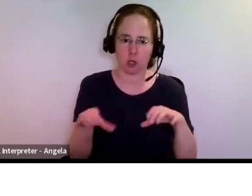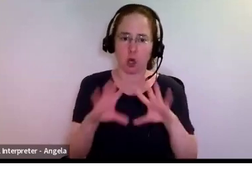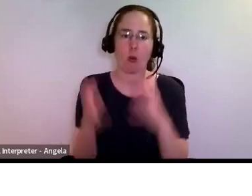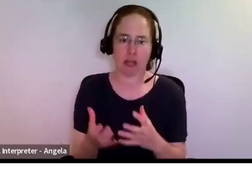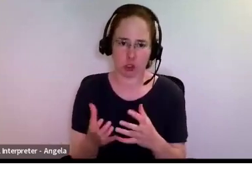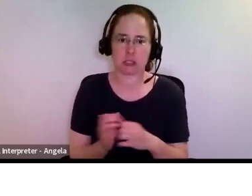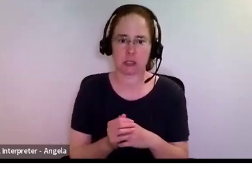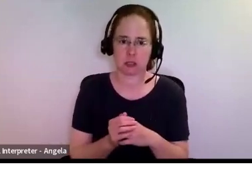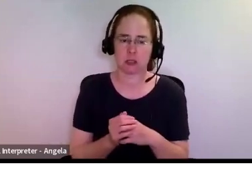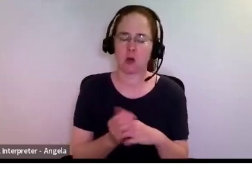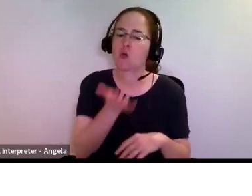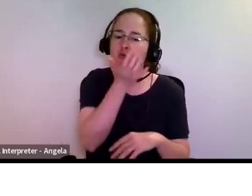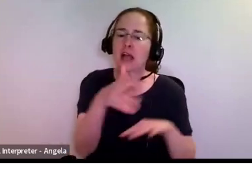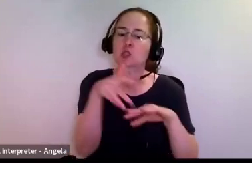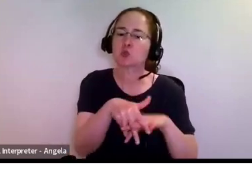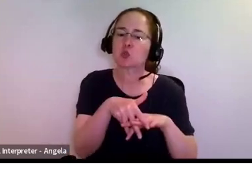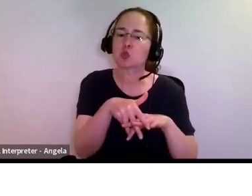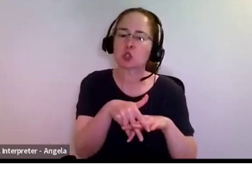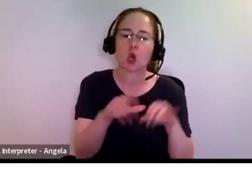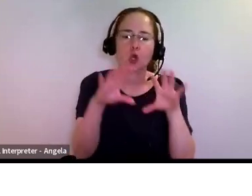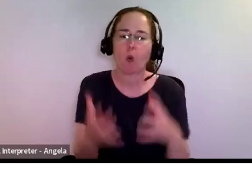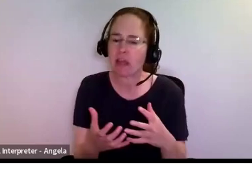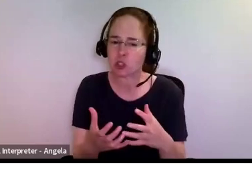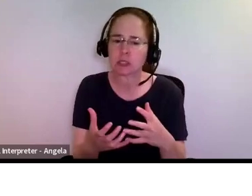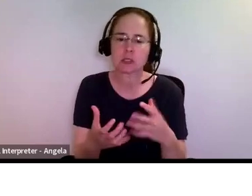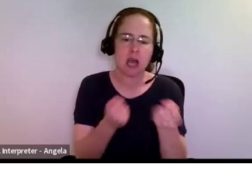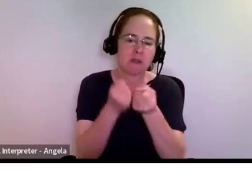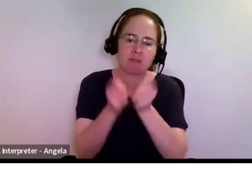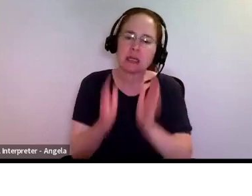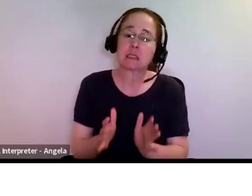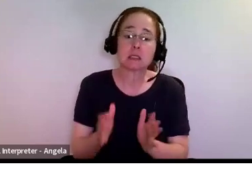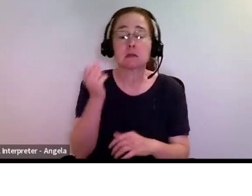grassroots coalitions of advocates, sometimes already